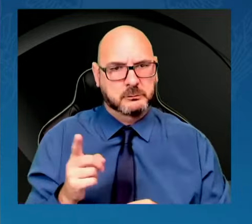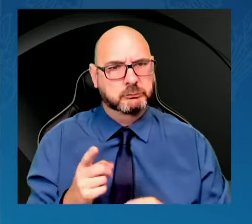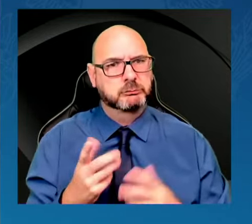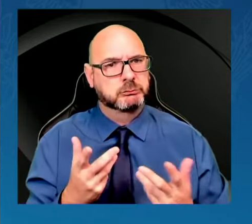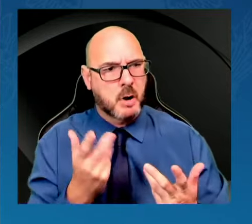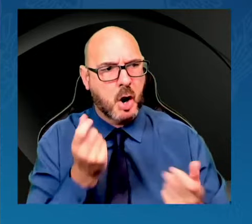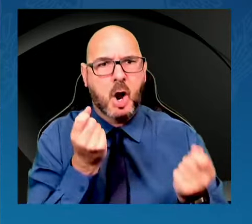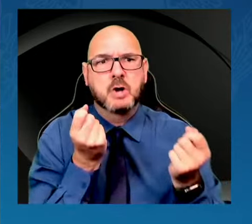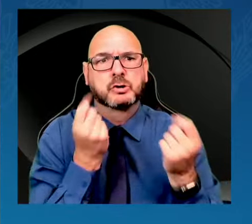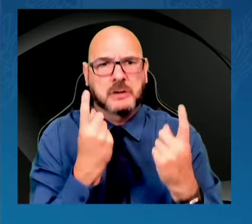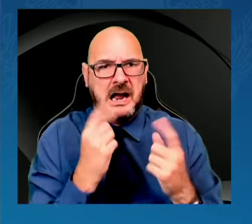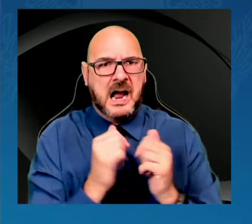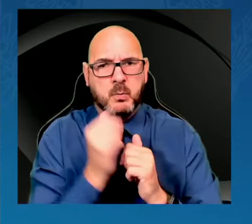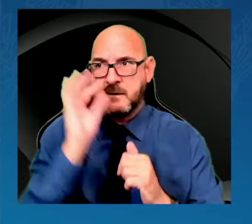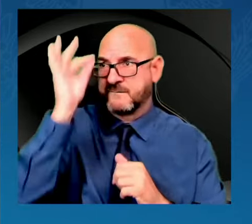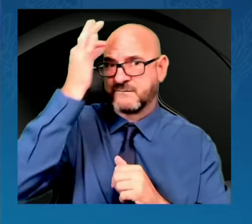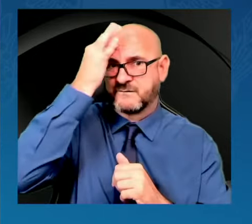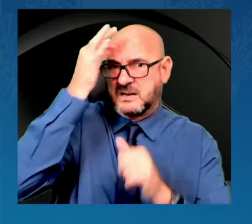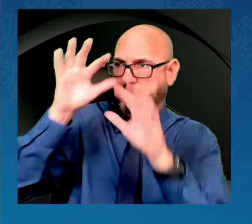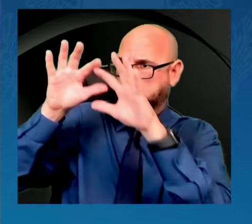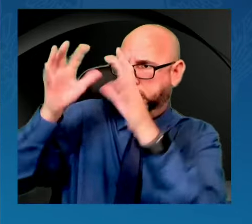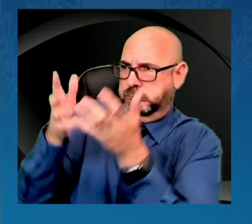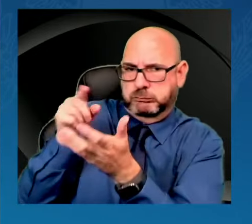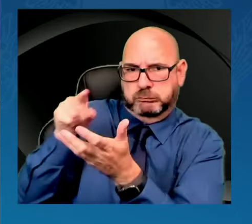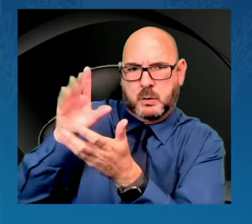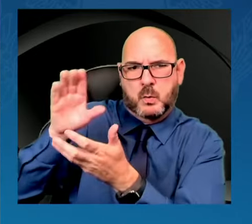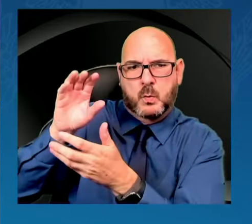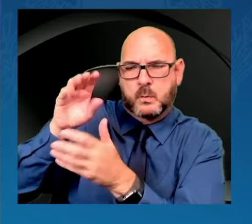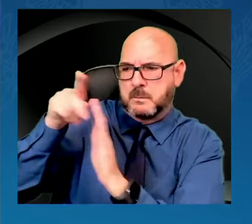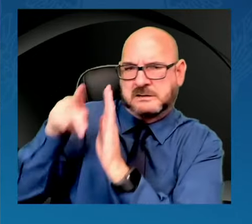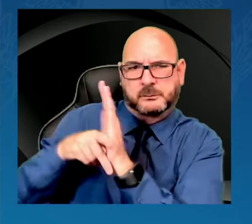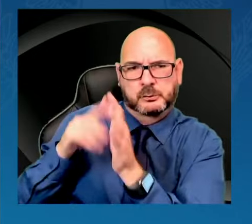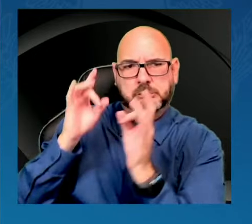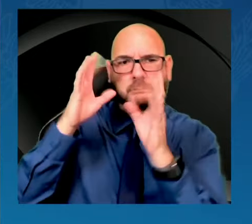and extreme climate had taken into account, historically,